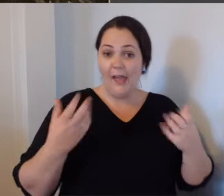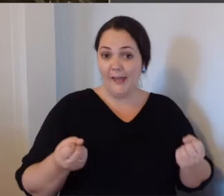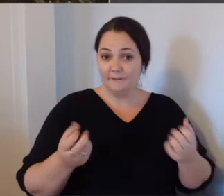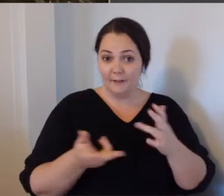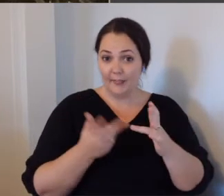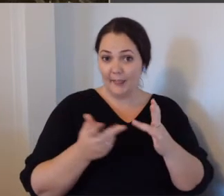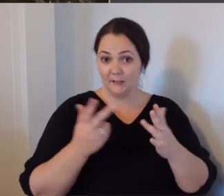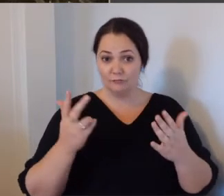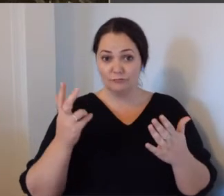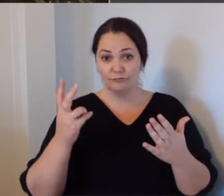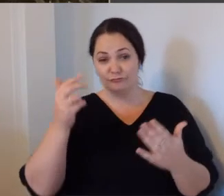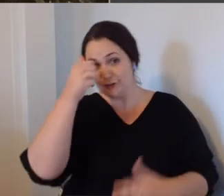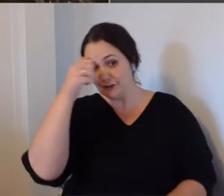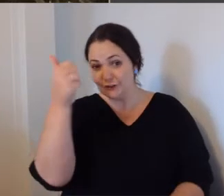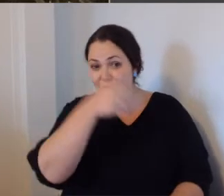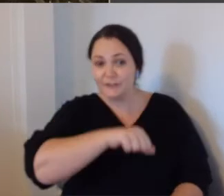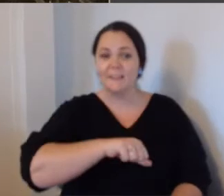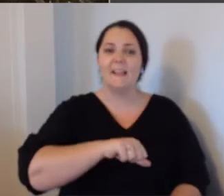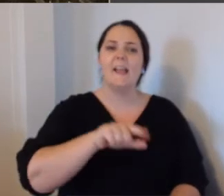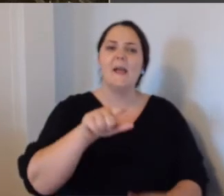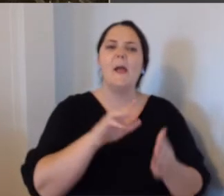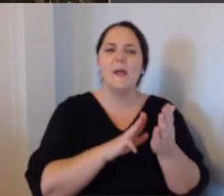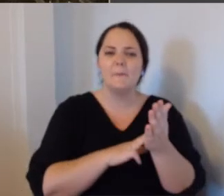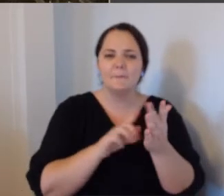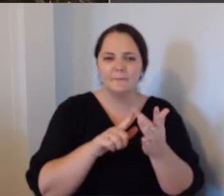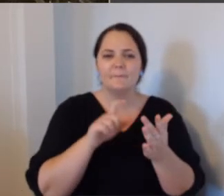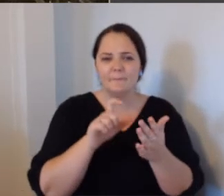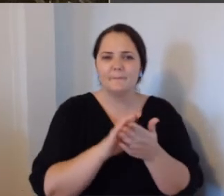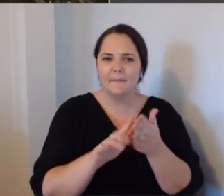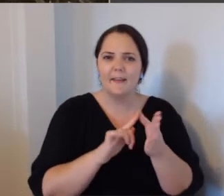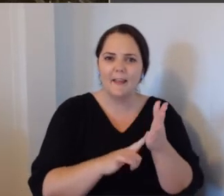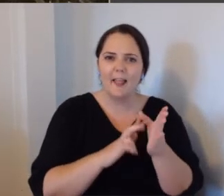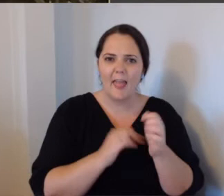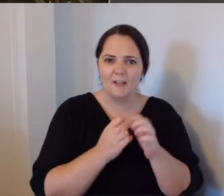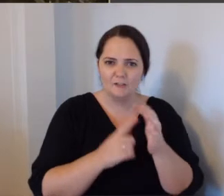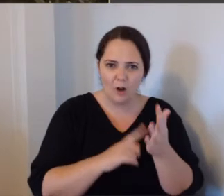as gentlemen such as, Michelangelo or Leonardo. Pierro di Cosimo presents a